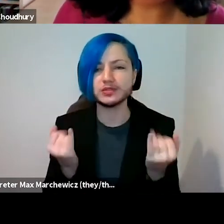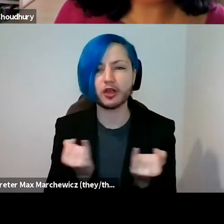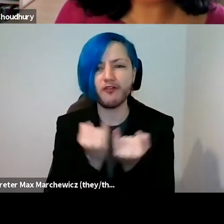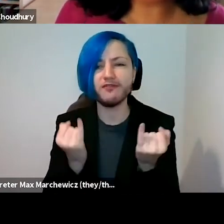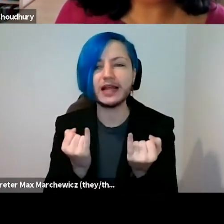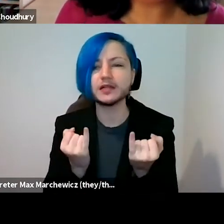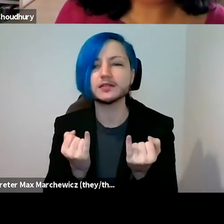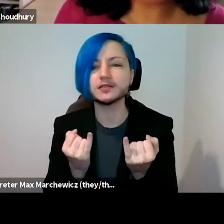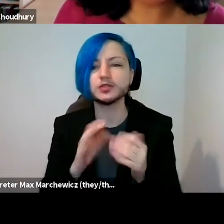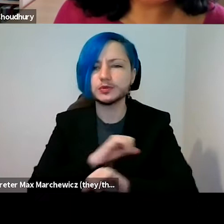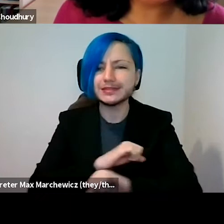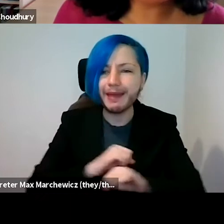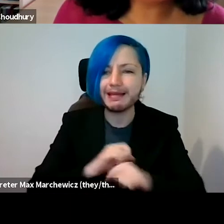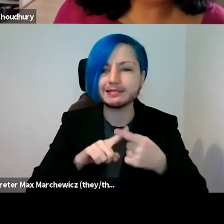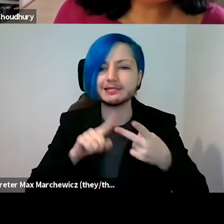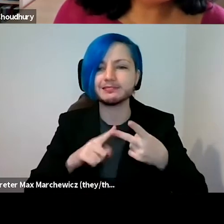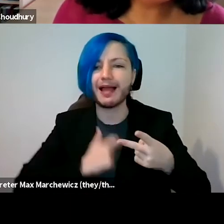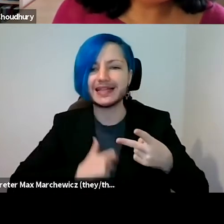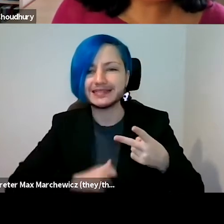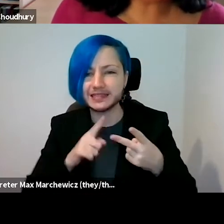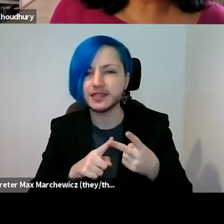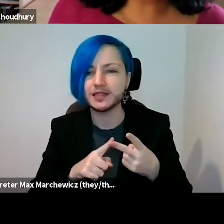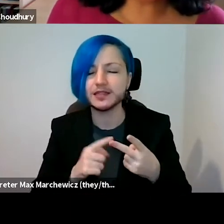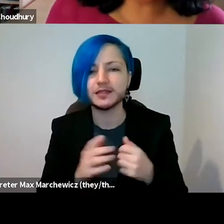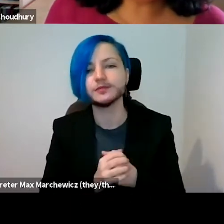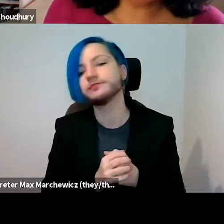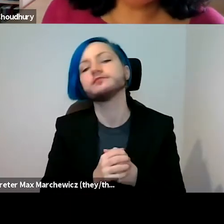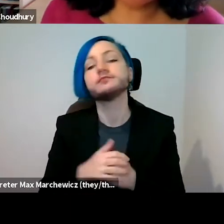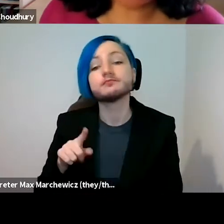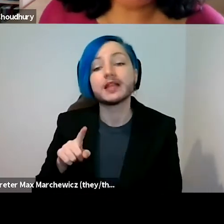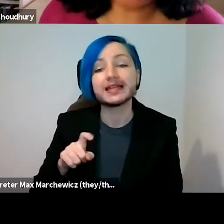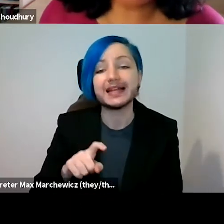to space and identity on each side. The Caterpillar is often viewed as being